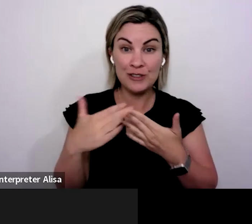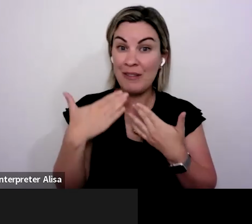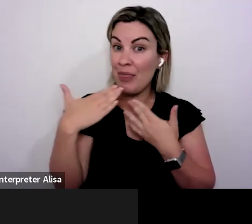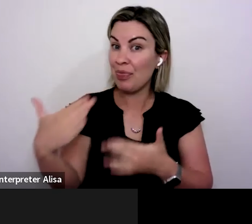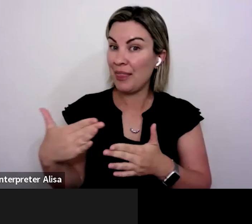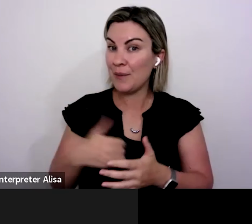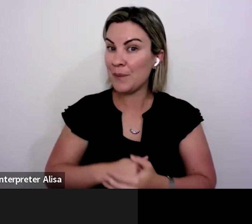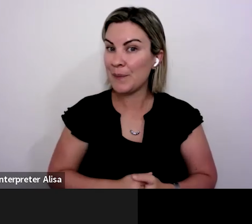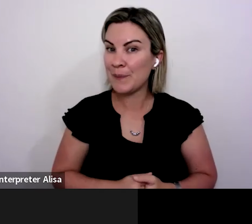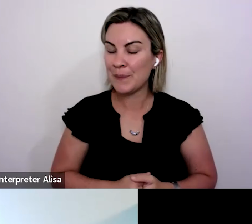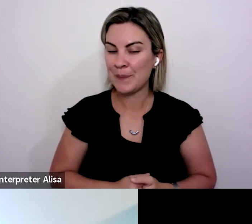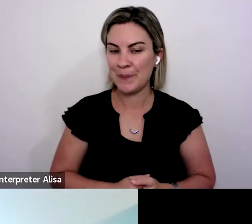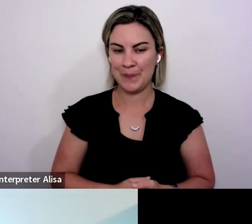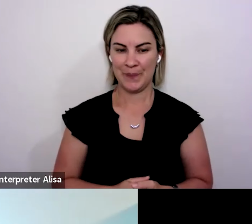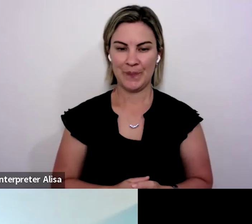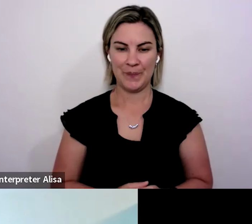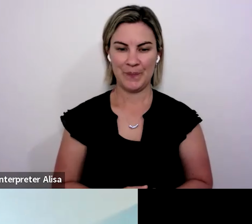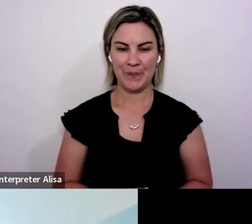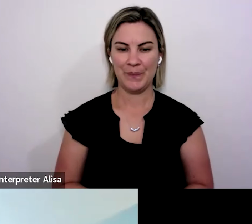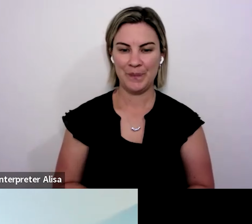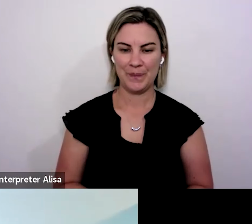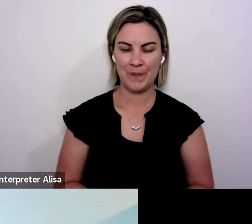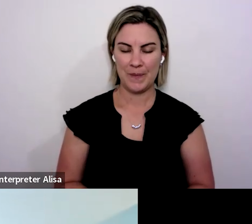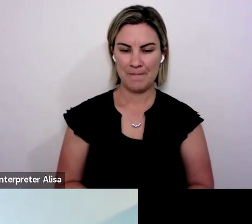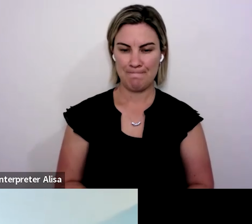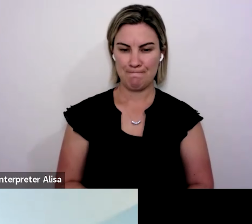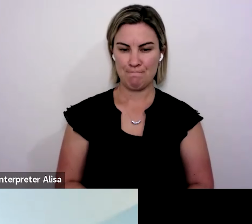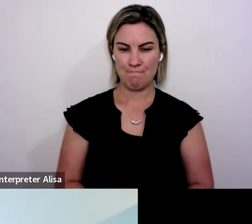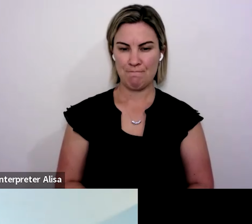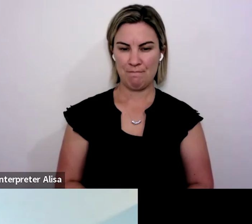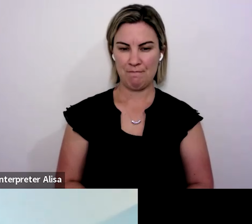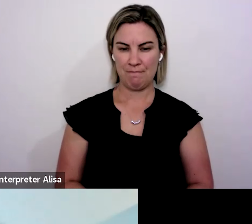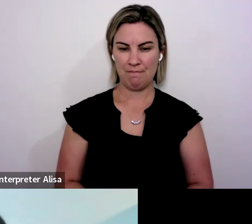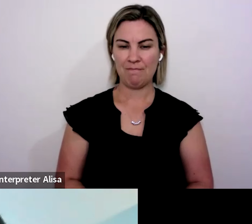Thanks, Lucy.